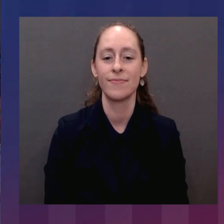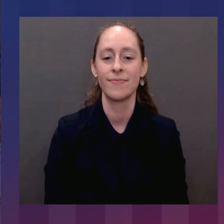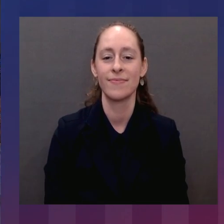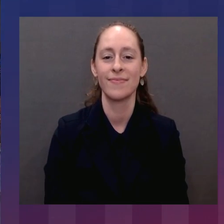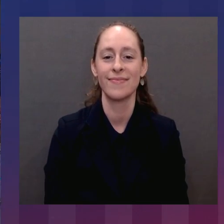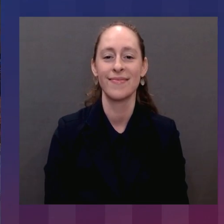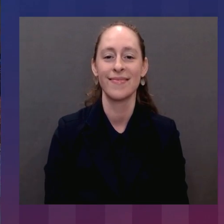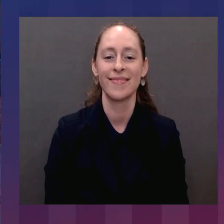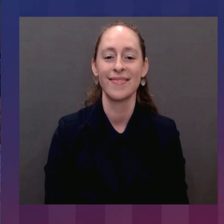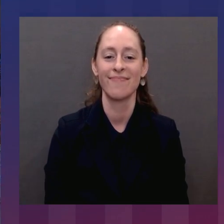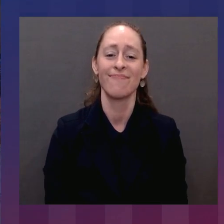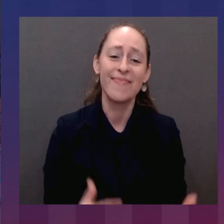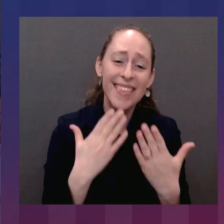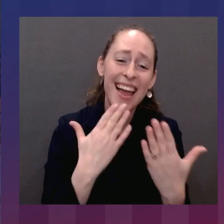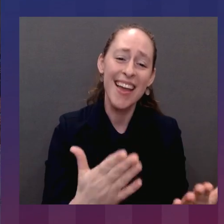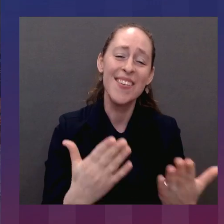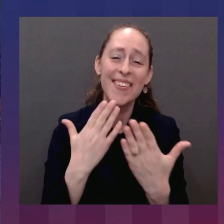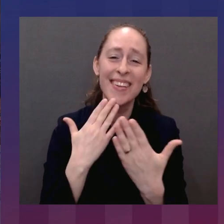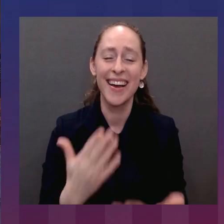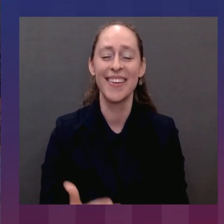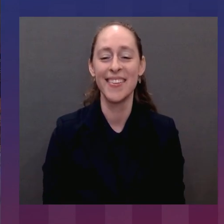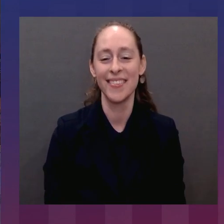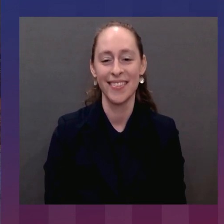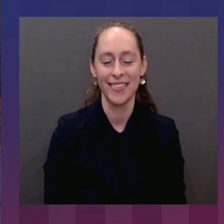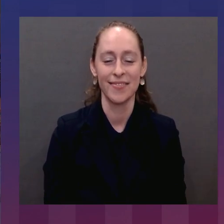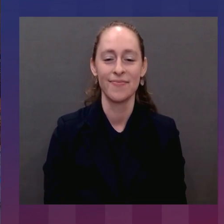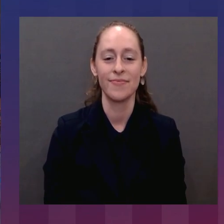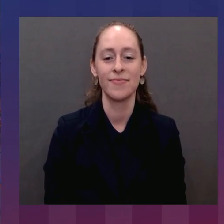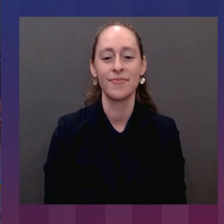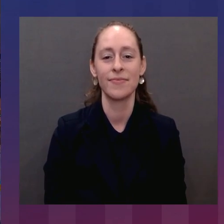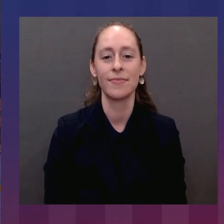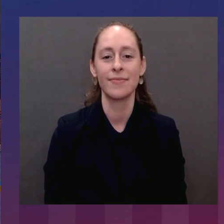Thank you. Please. Thank you so much.